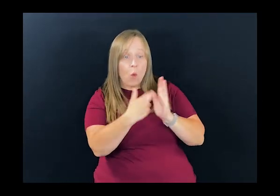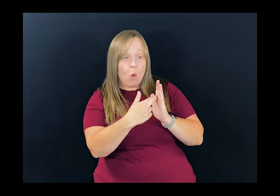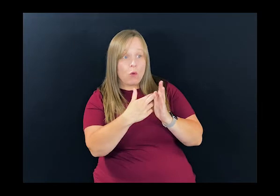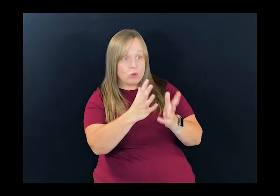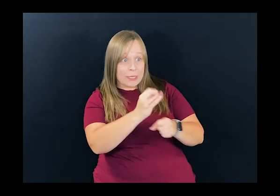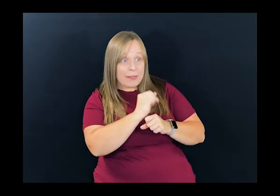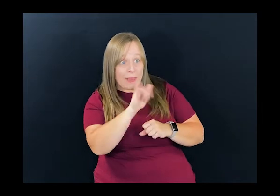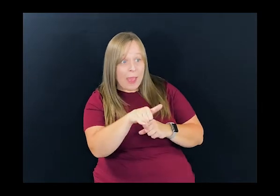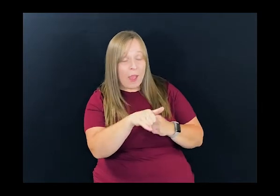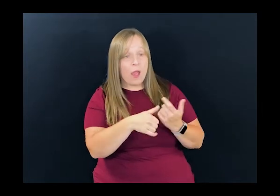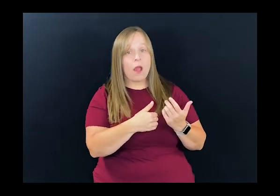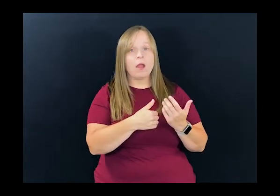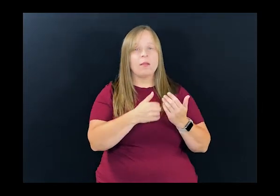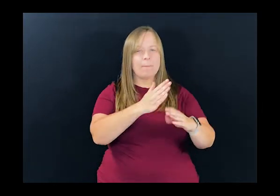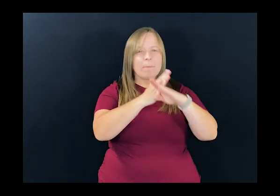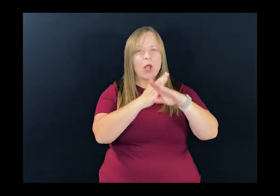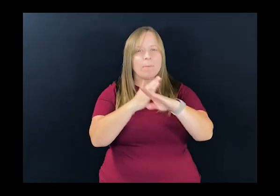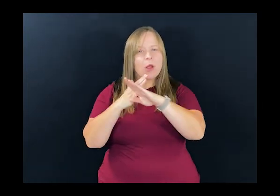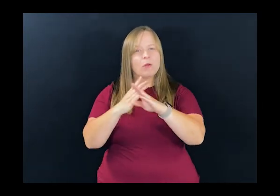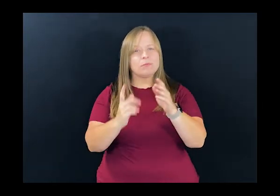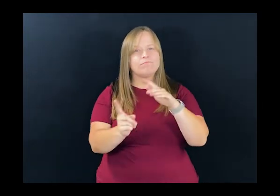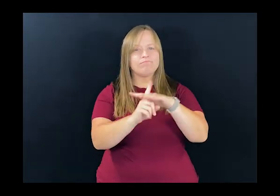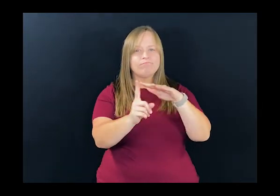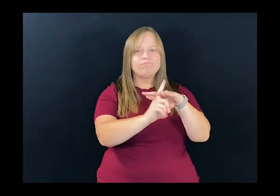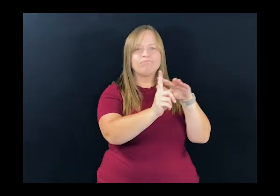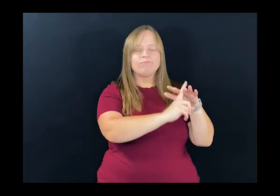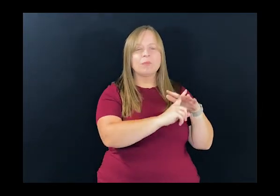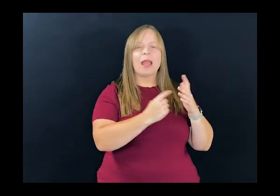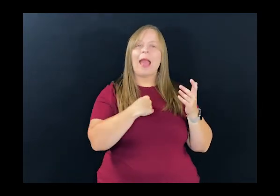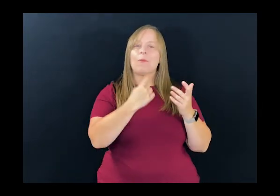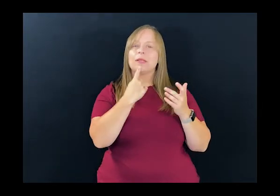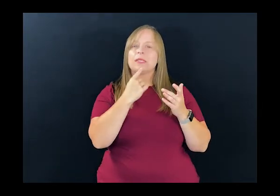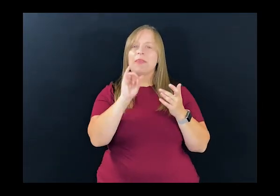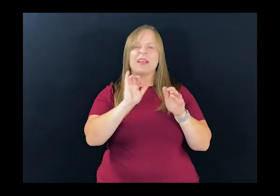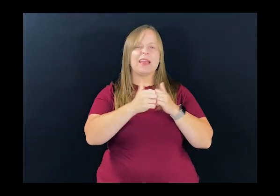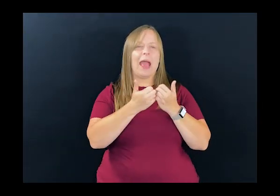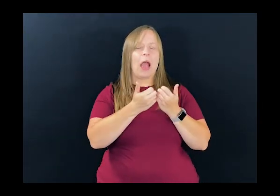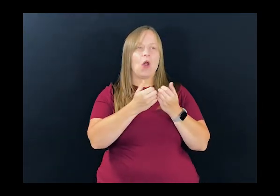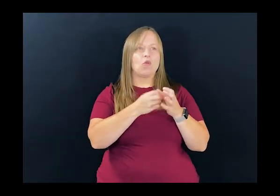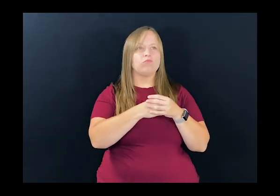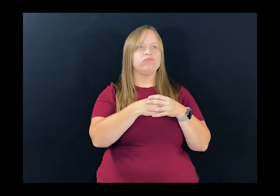Did you get it? And the barriers that existed. So I would say that that's how it sort of grew.